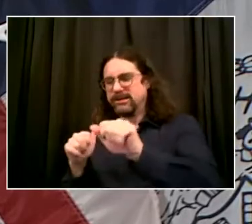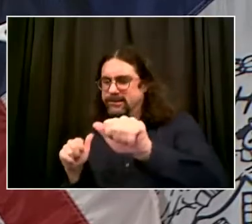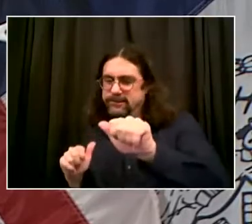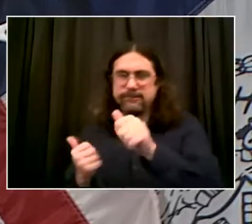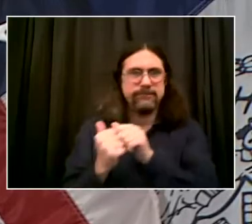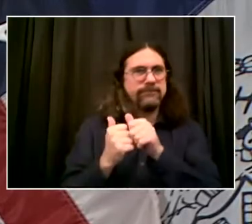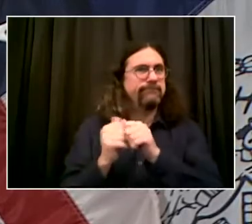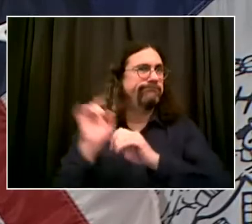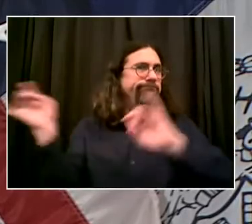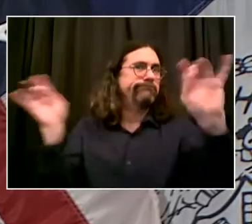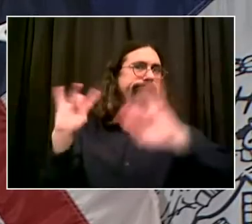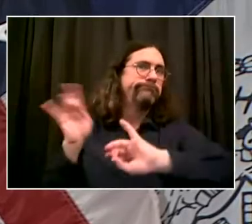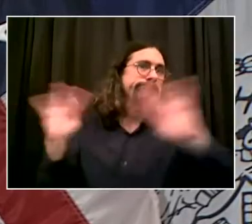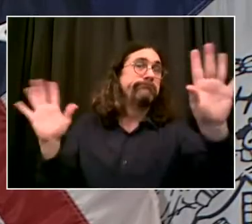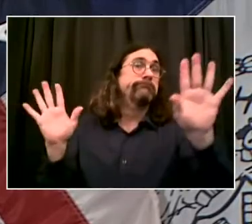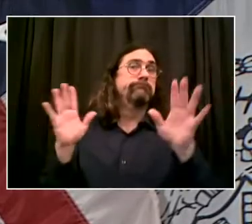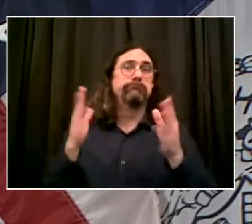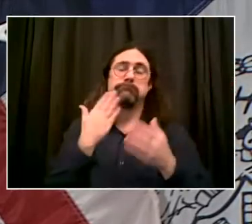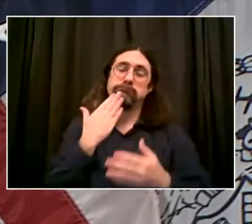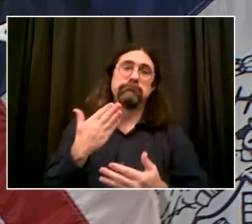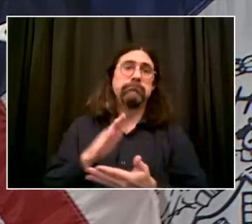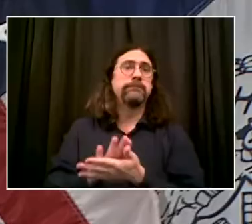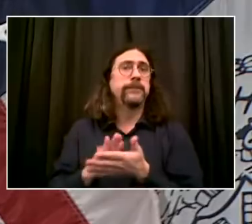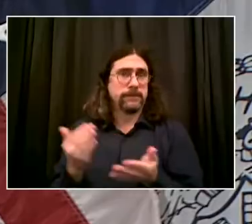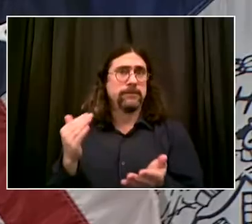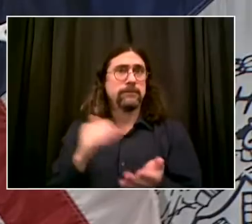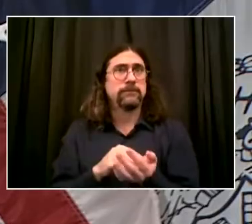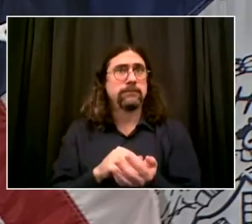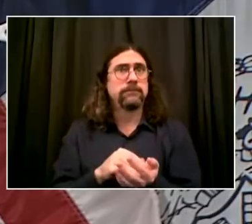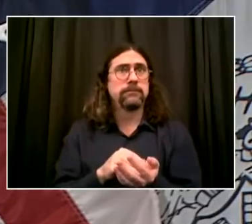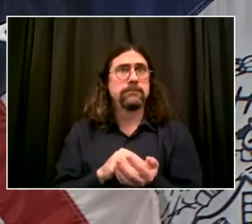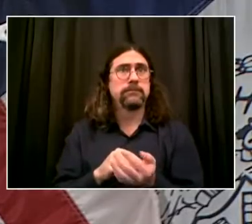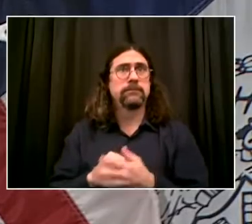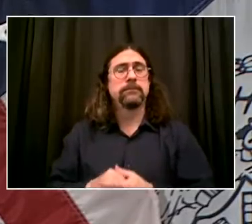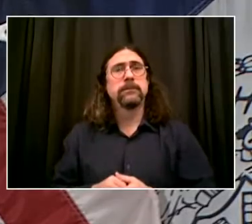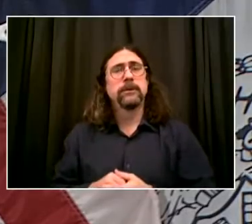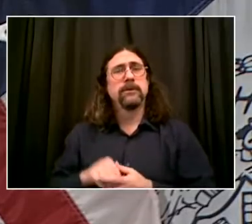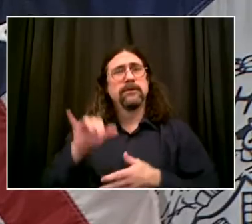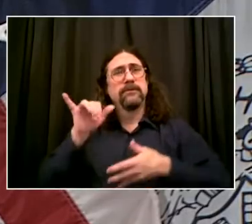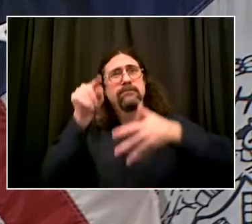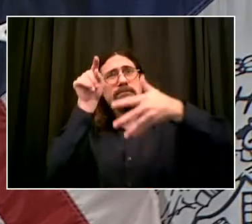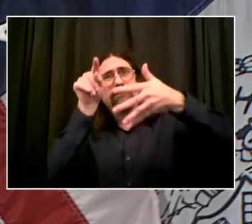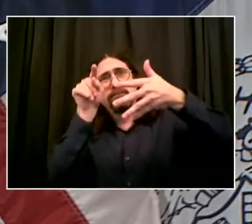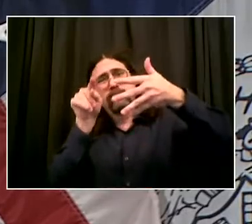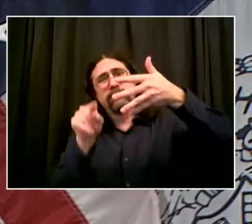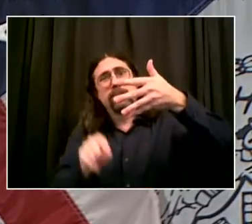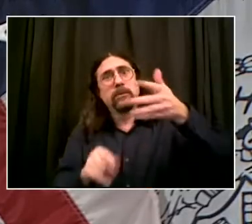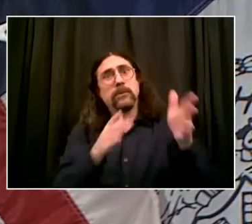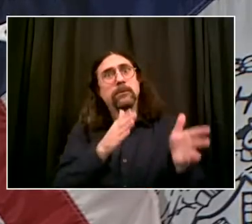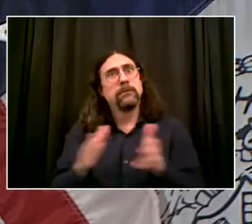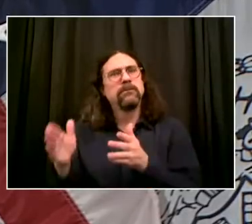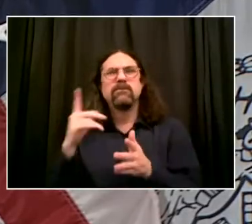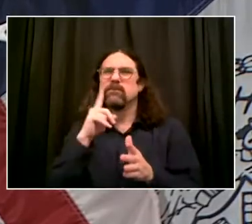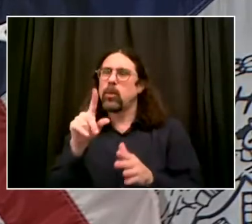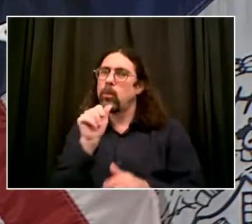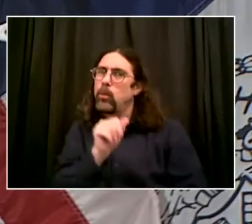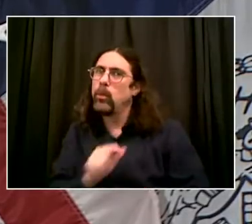THAT'S WHAT THIS IS ALL ABOUT. BUT, THIS IS ALL GOING TO TAKE A LOT OF HARD WORK . I DON'T THINK ANYONE IMAGINES